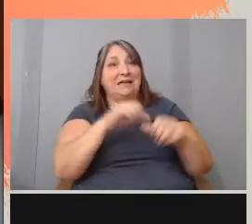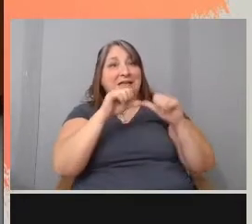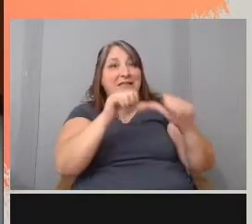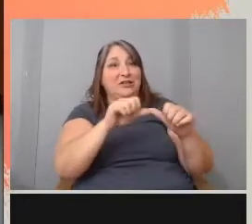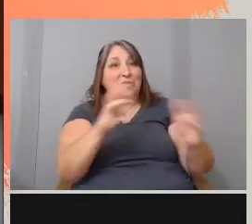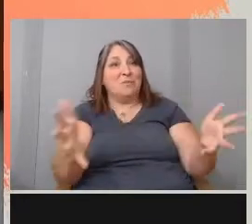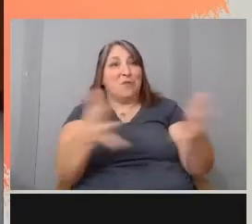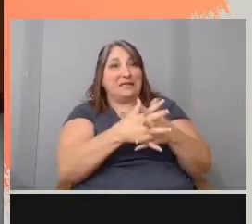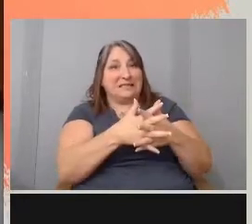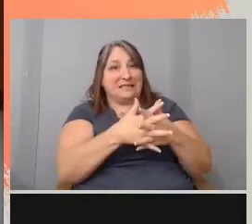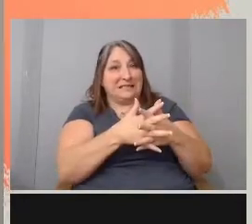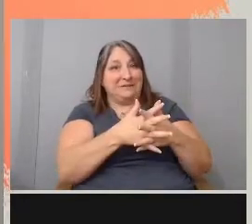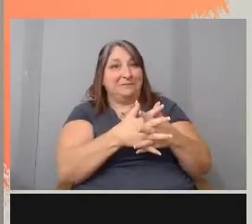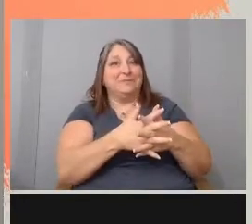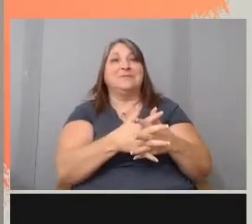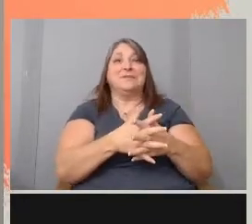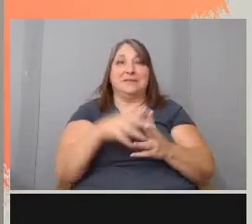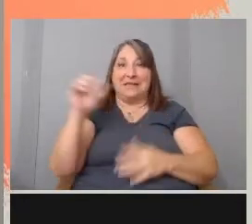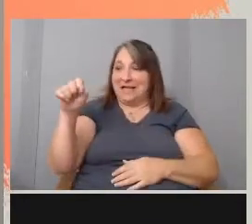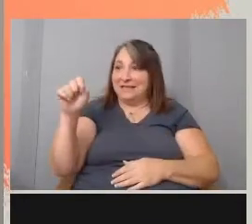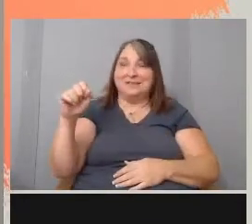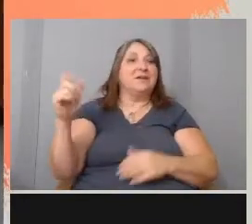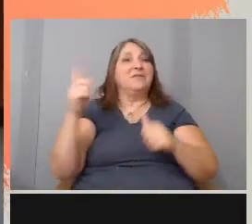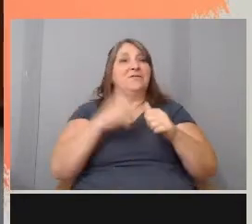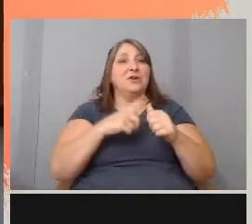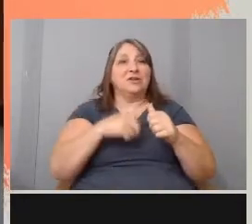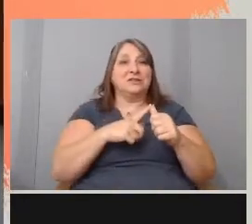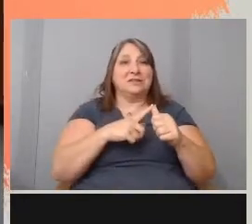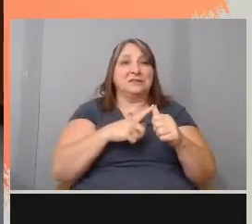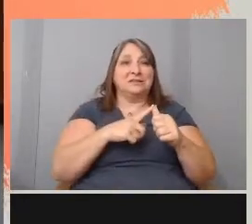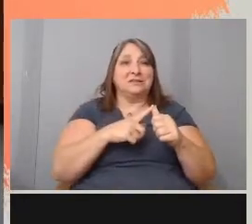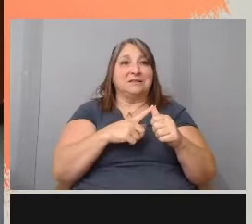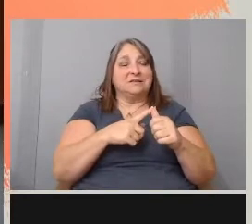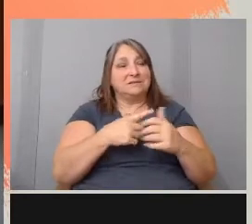Okay. First I want you to tell me how old are you?